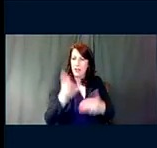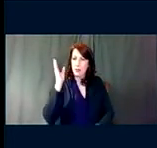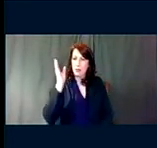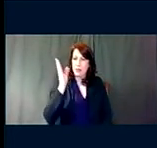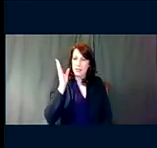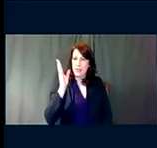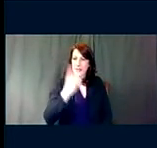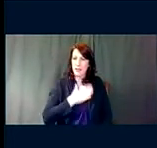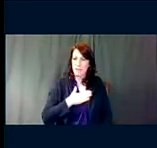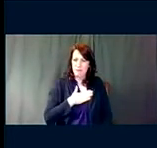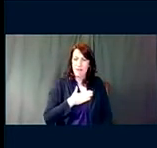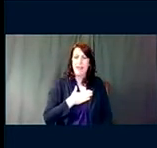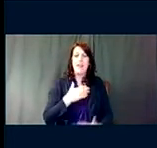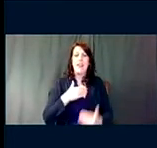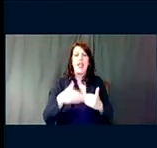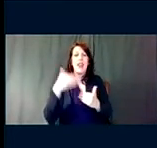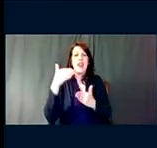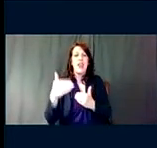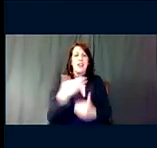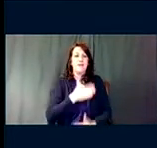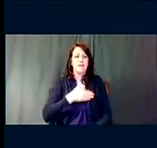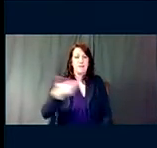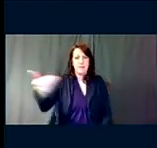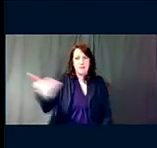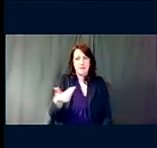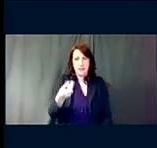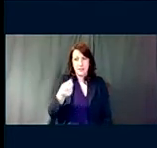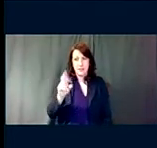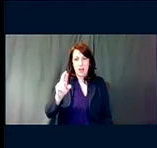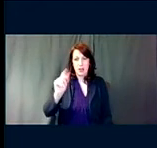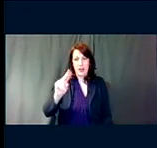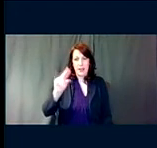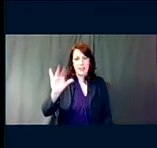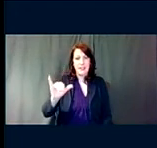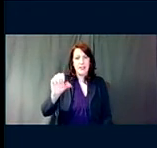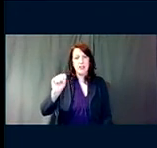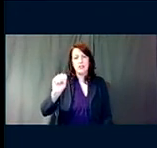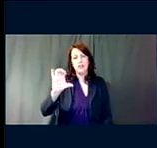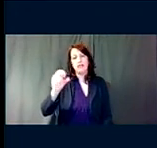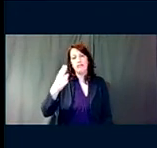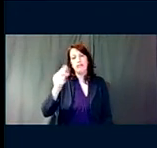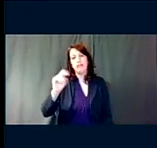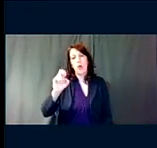PRESENTATION, A LOT OF IMPORTANT POINTS. IT'S MY PLEASURE TO INTRODUCE